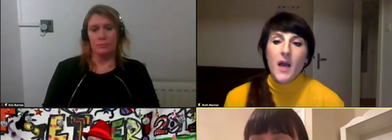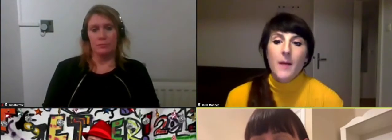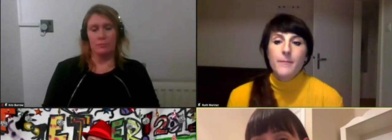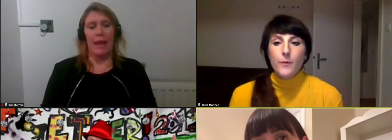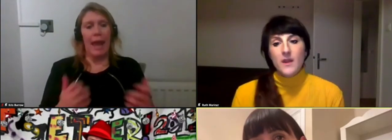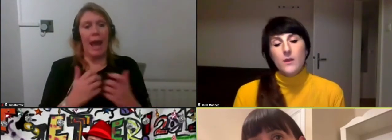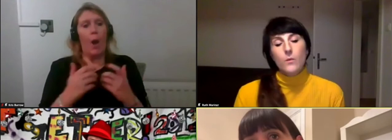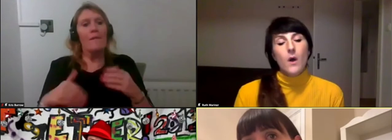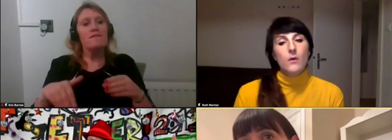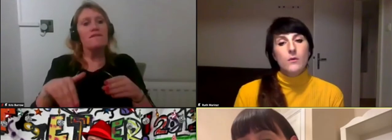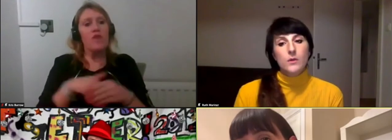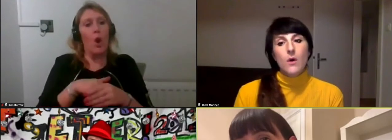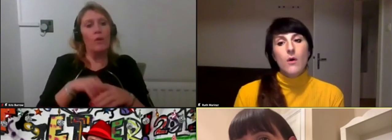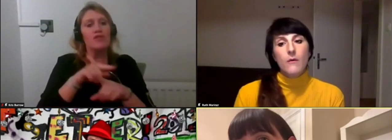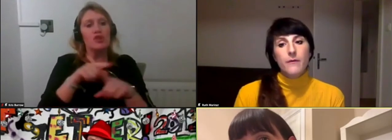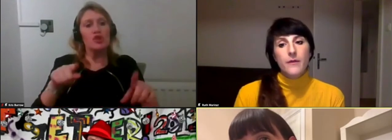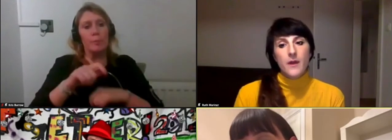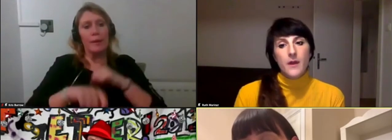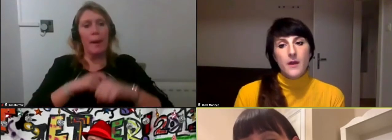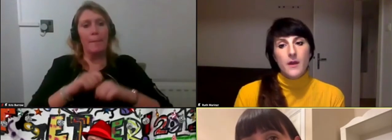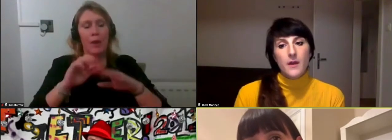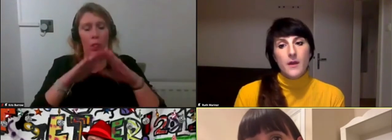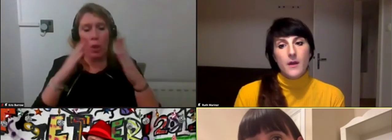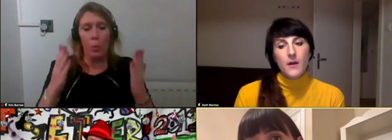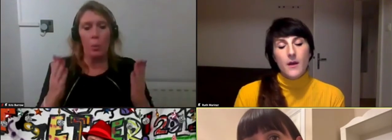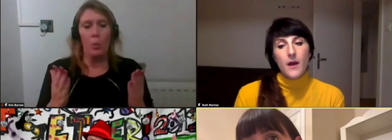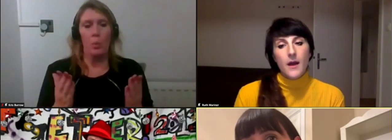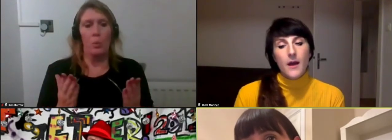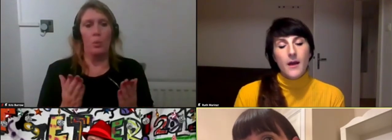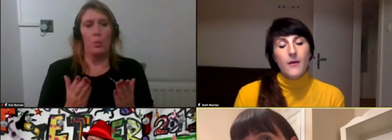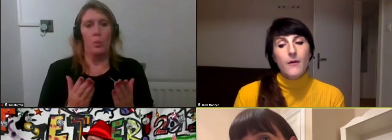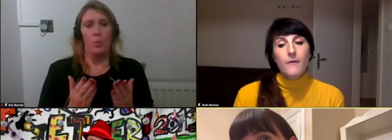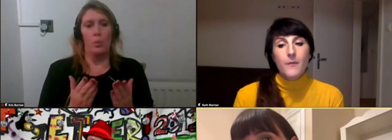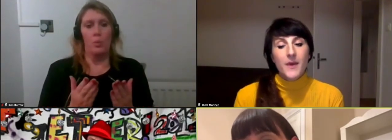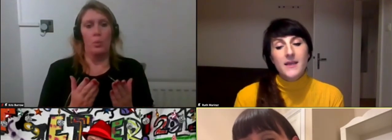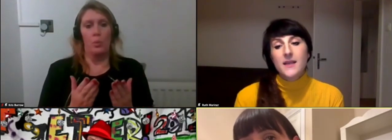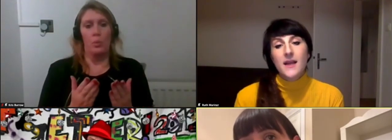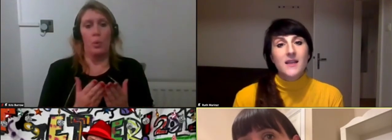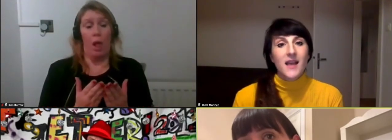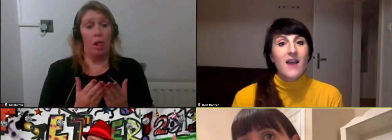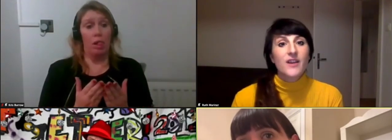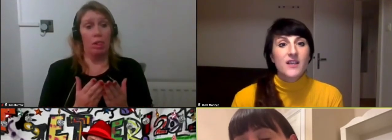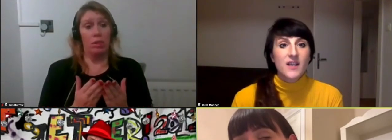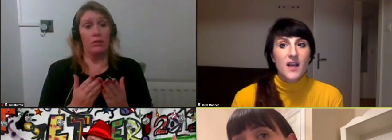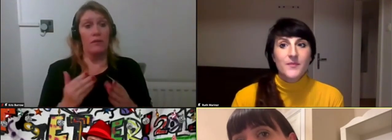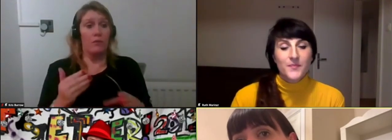you become in the world of the... of the piece and the character?